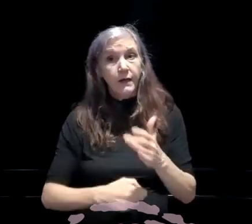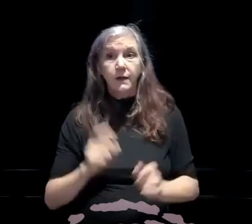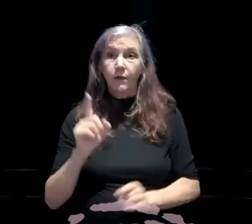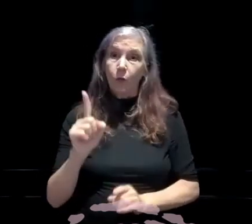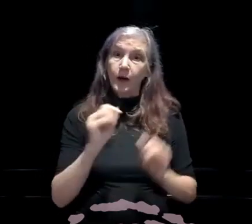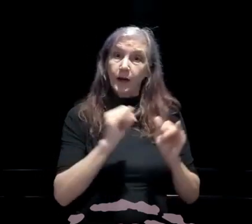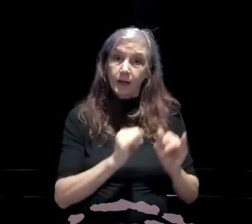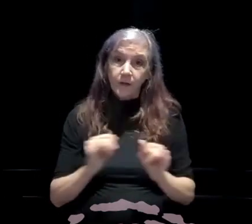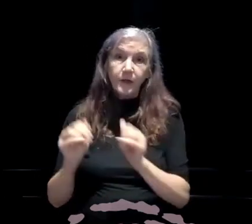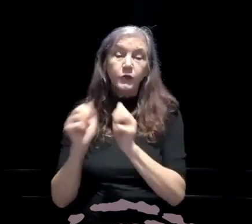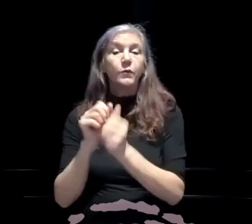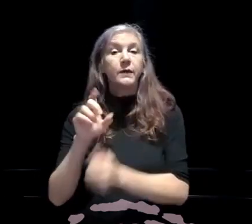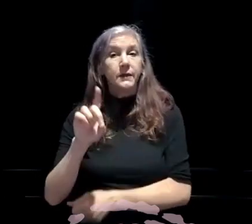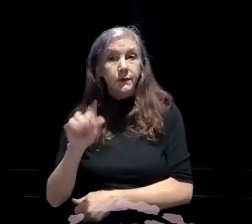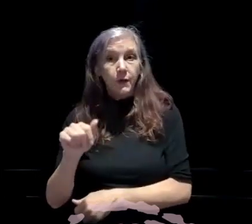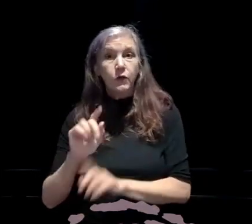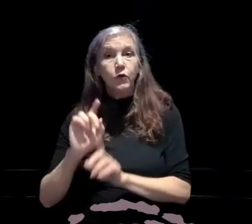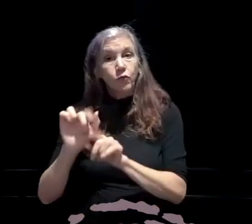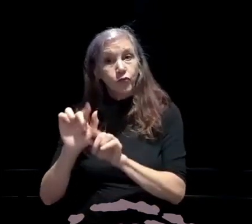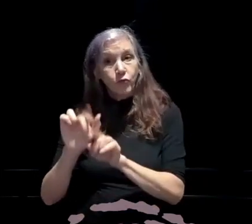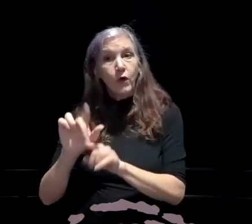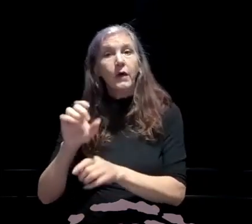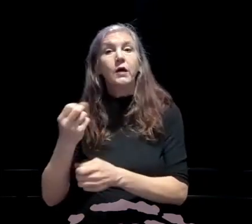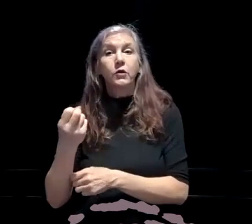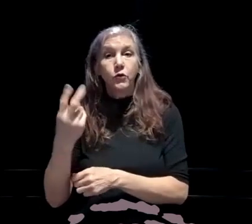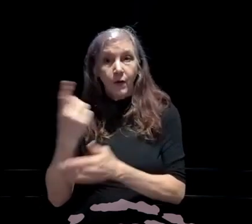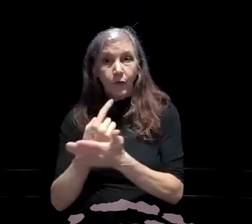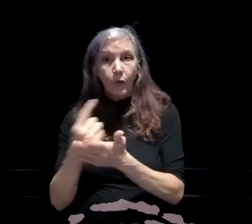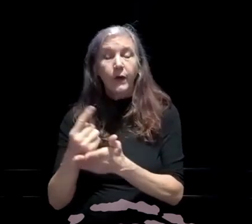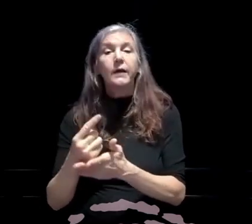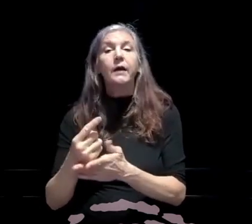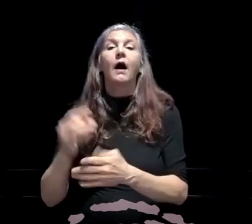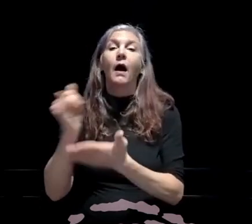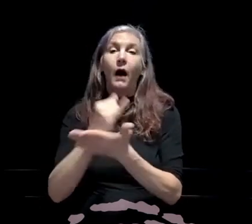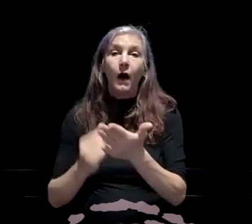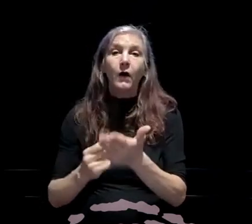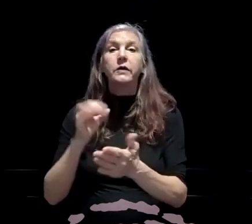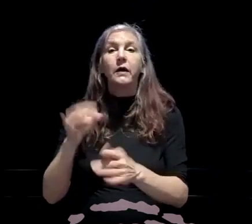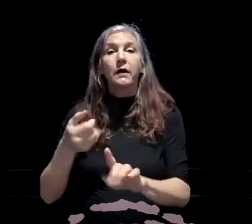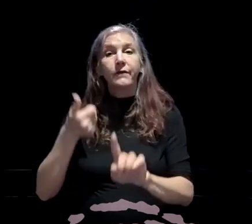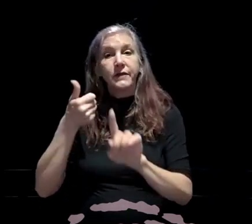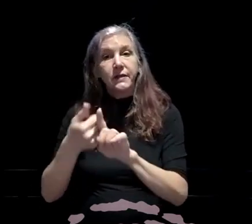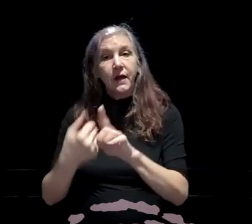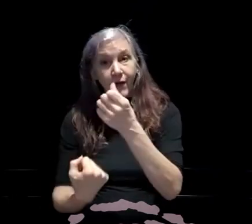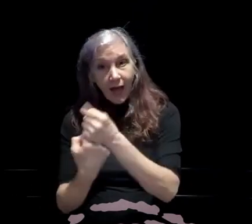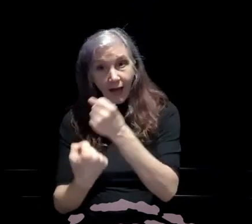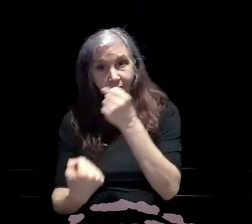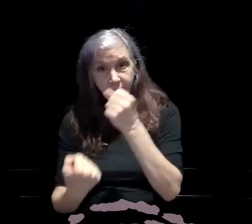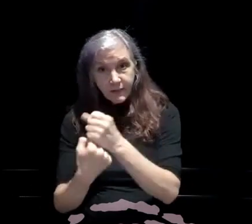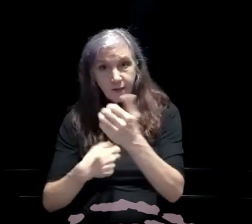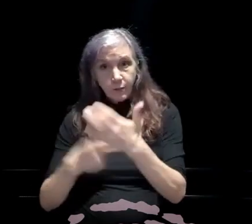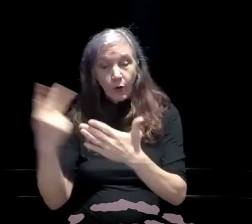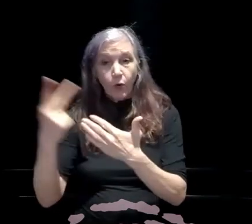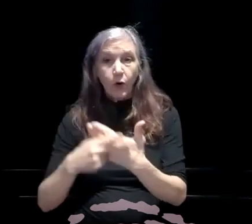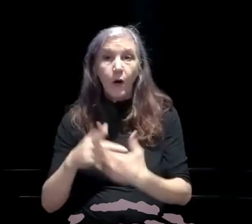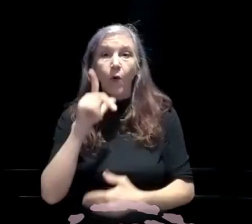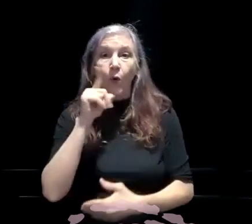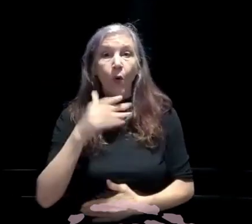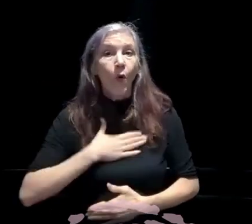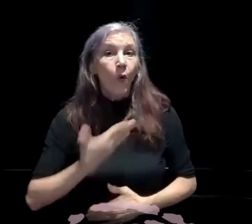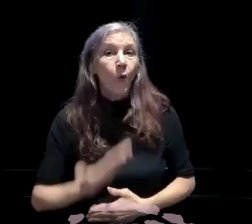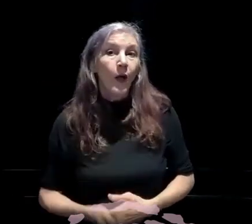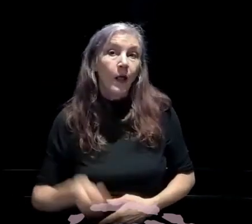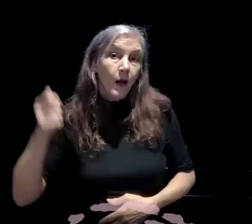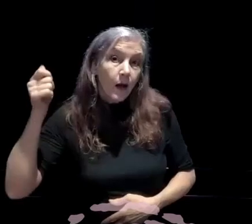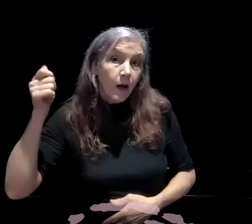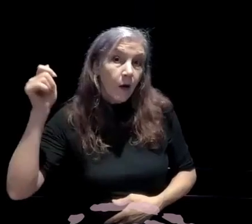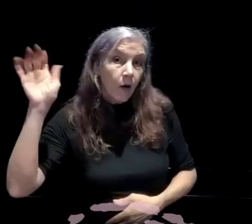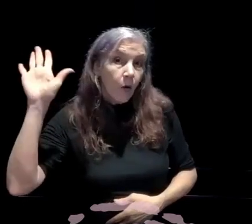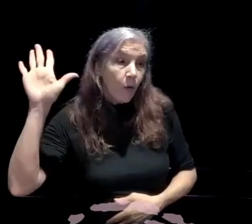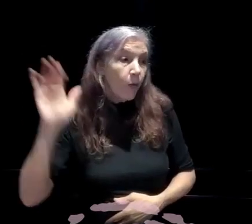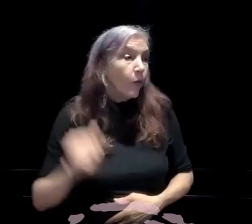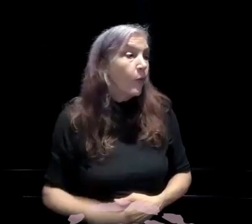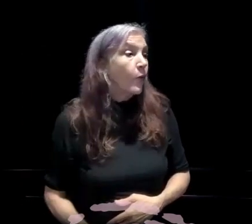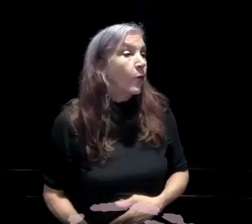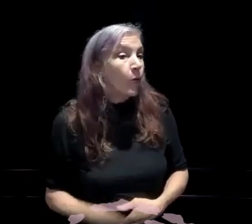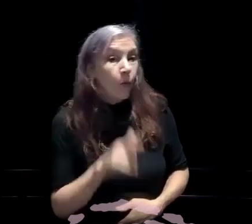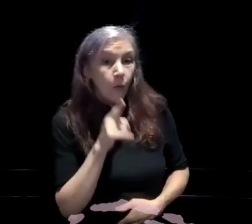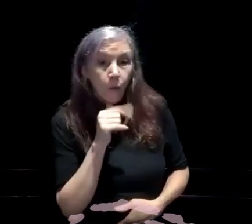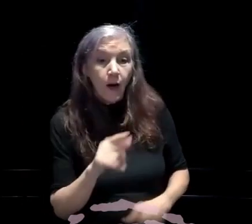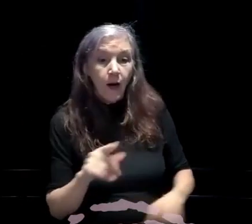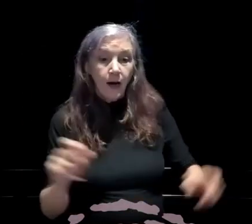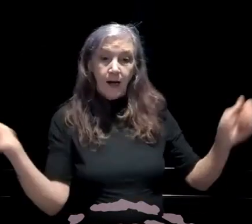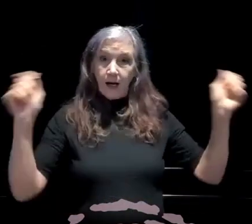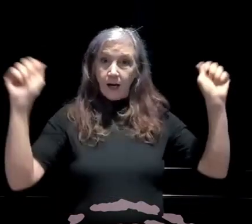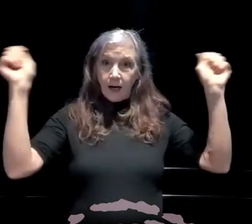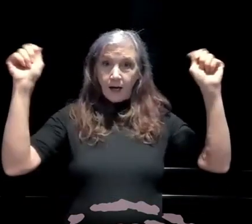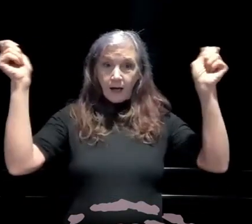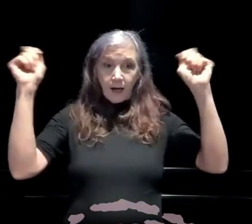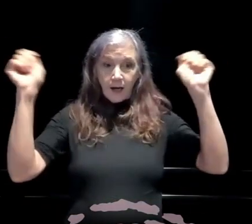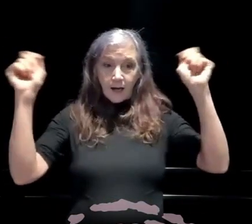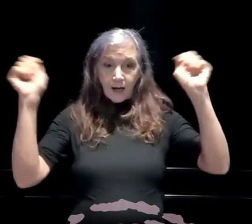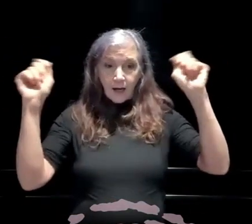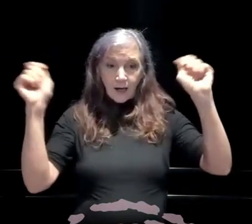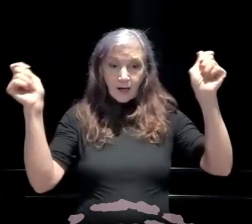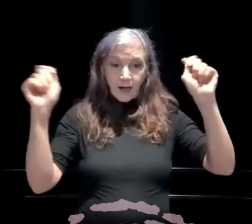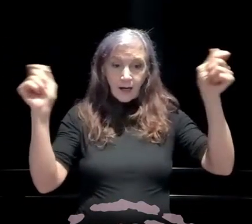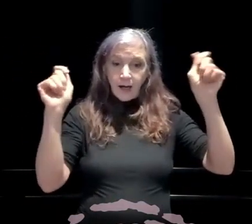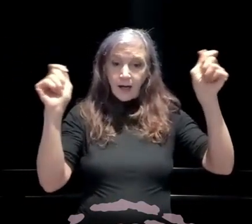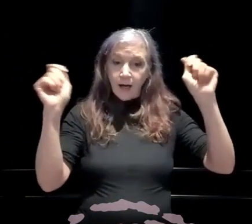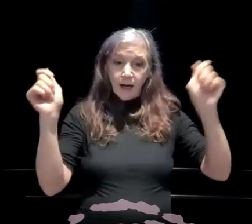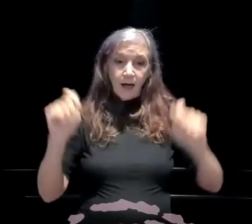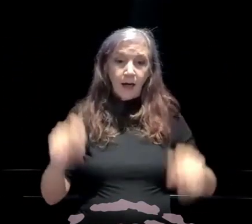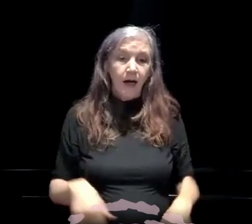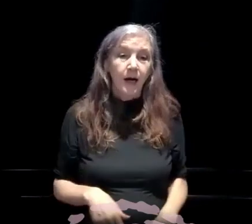So who will join me for a gift? Of $2,000 2,000 word 2